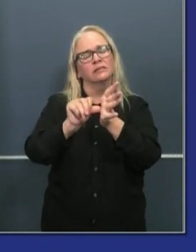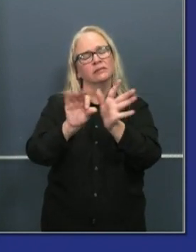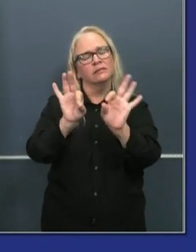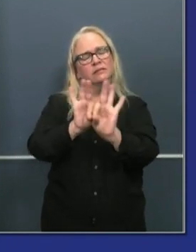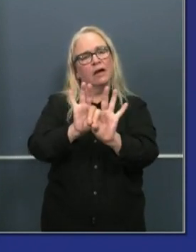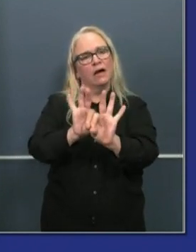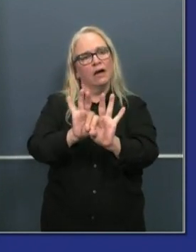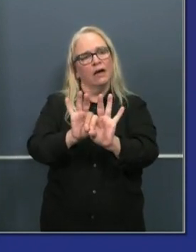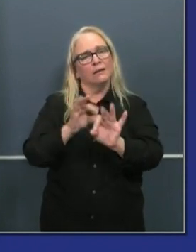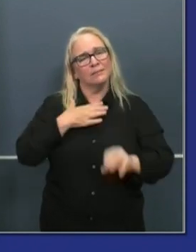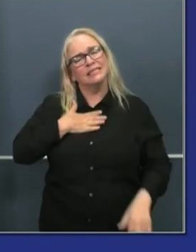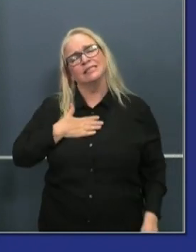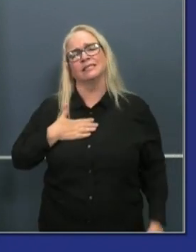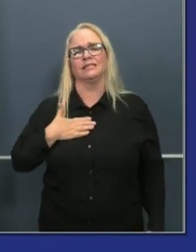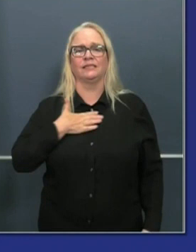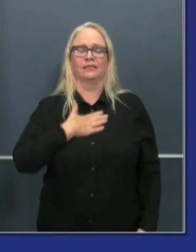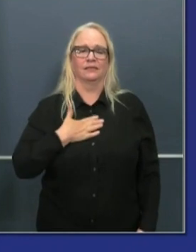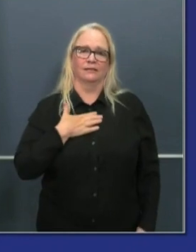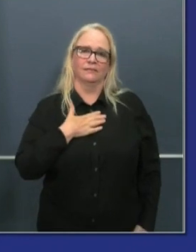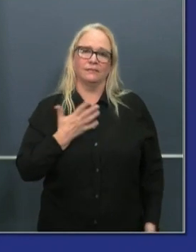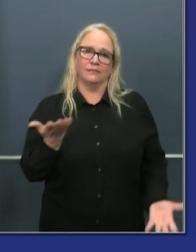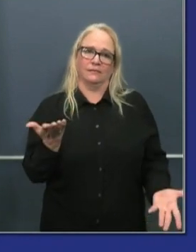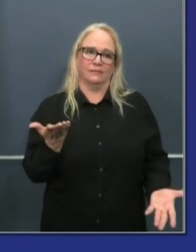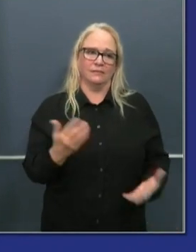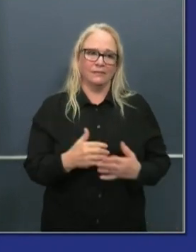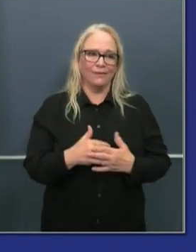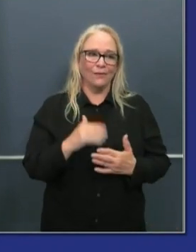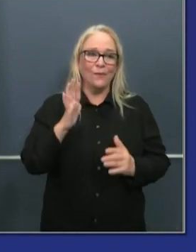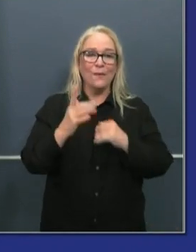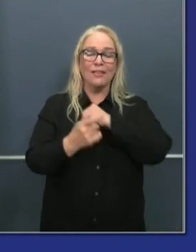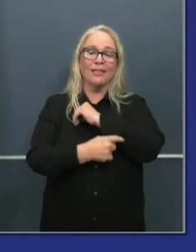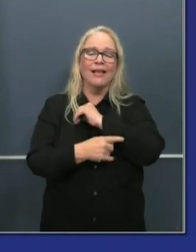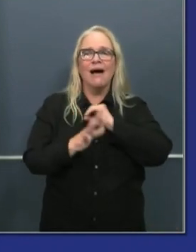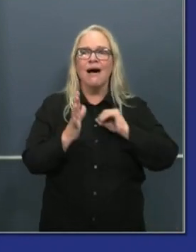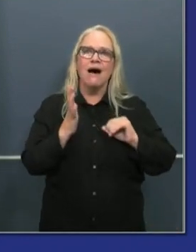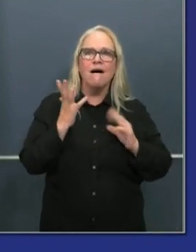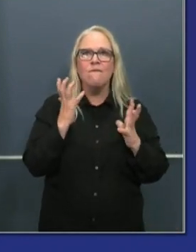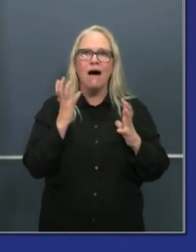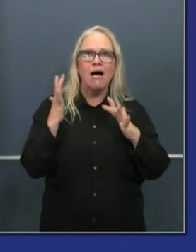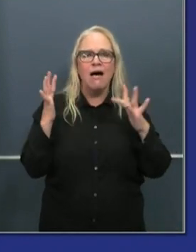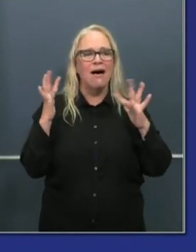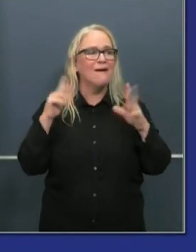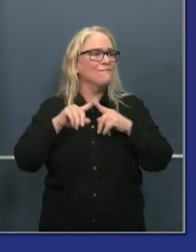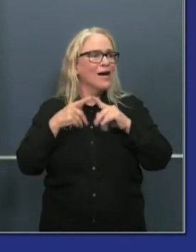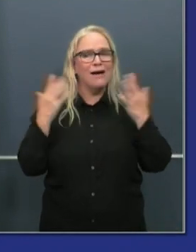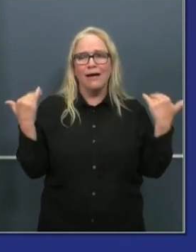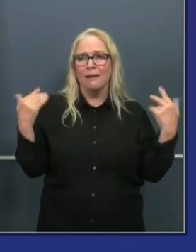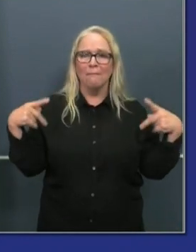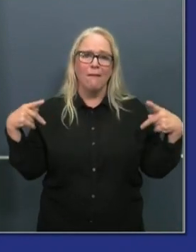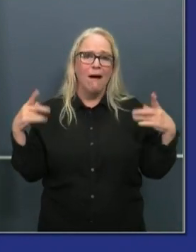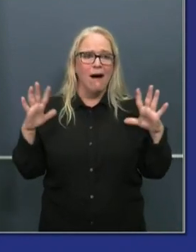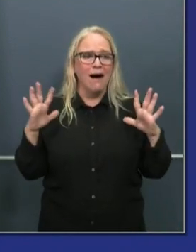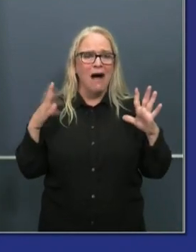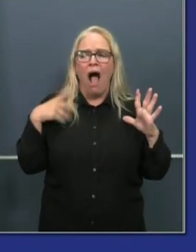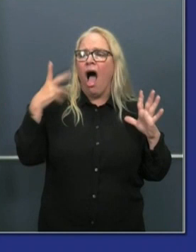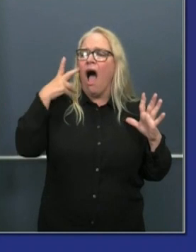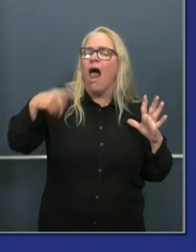COVID-19 WHICH NEEDS TO COME WITH CONDITIONS AND CONSIDERATIONS ON WEARING MASKS AND MAKING SURE WE ARE PHYSICALLY DISTANCED. I CANNOT IMPRESS UPON YOU MORE